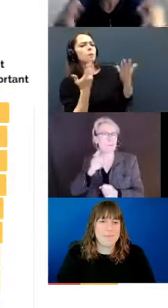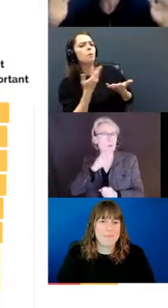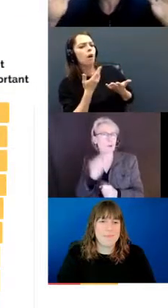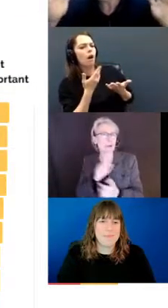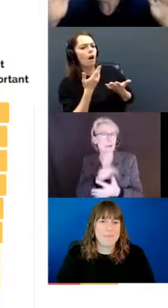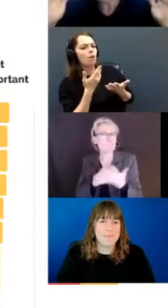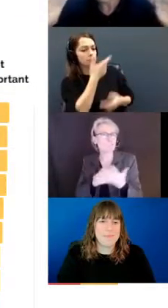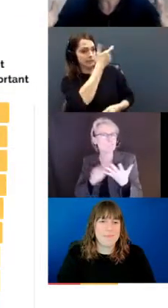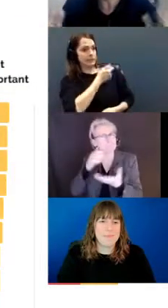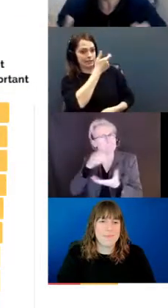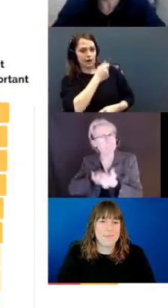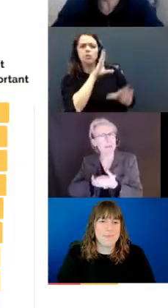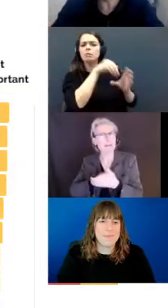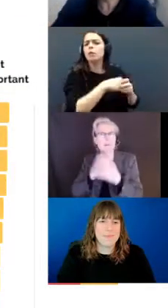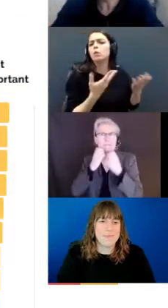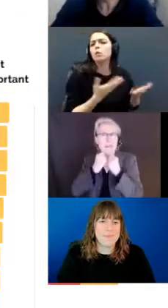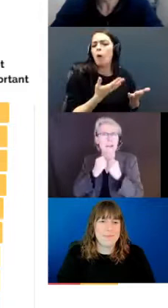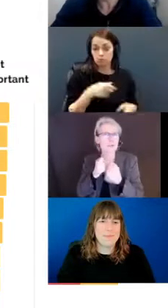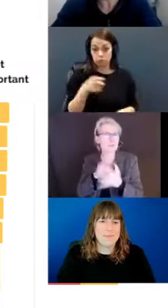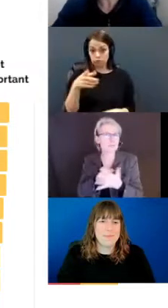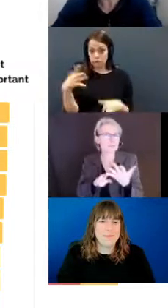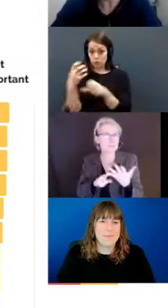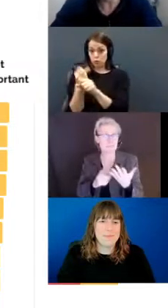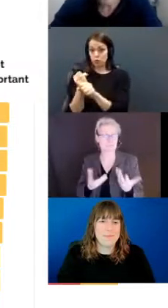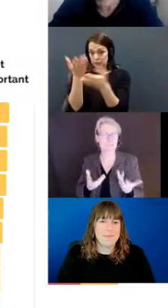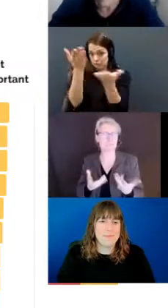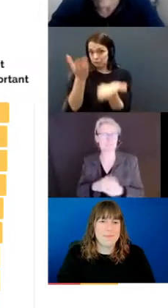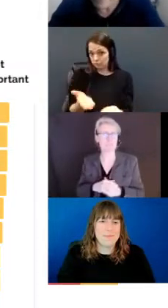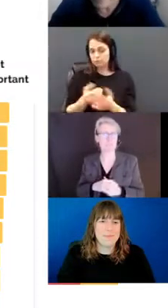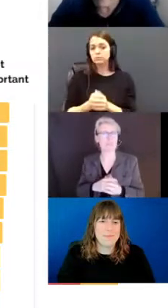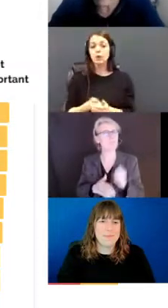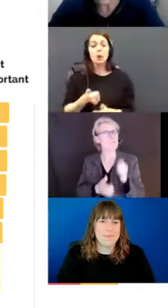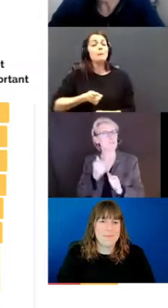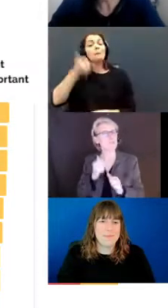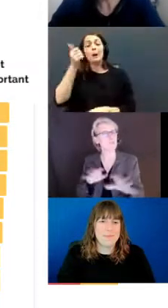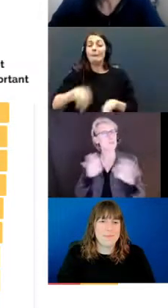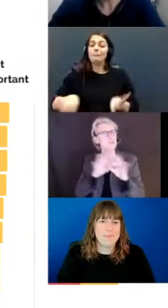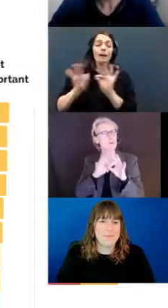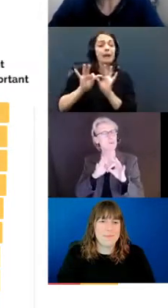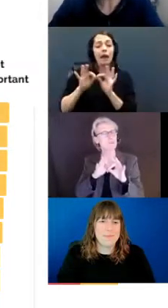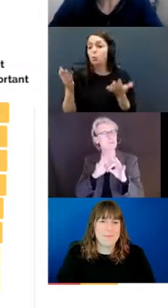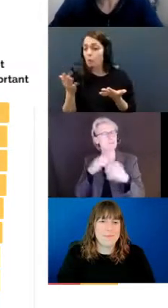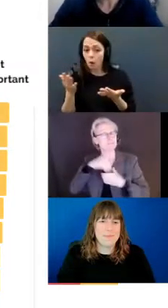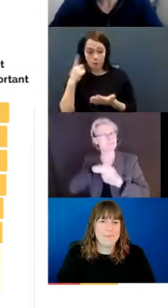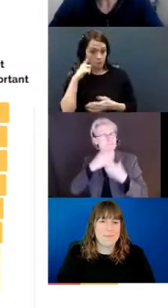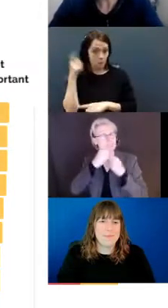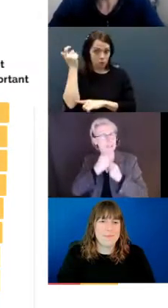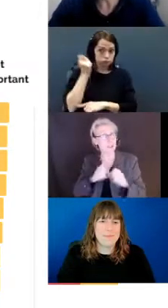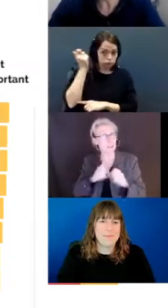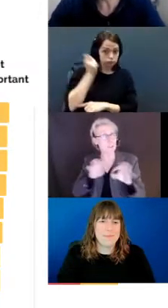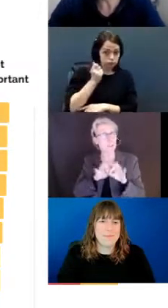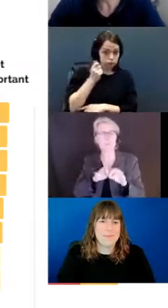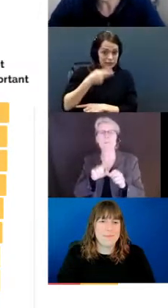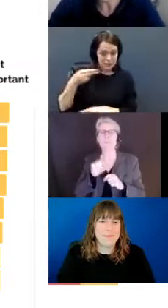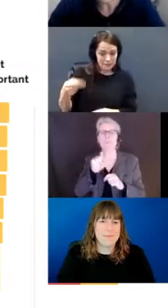most important principle that almost everybody supported was that people should live and have